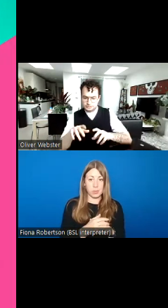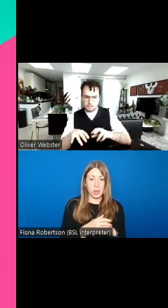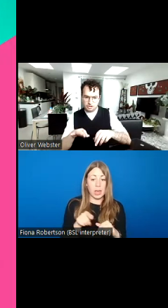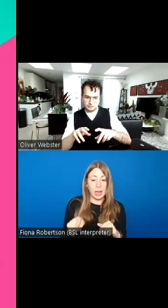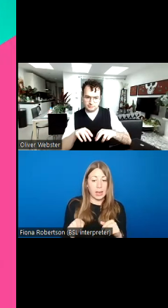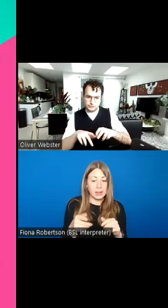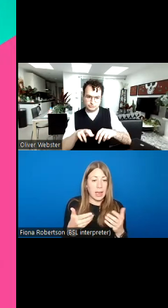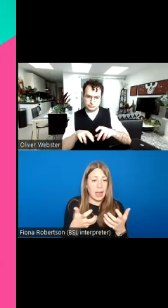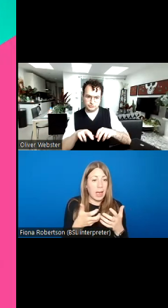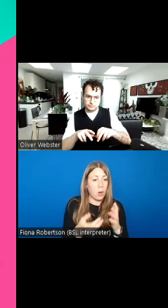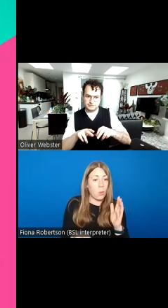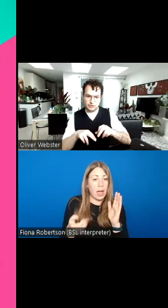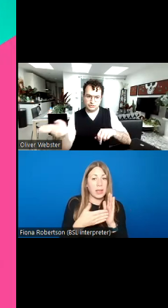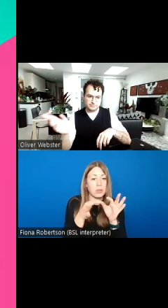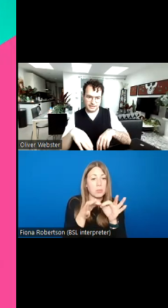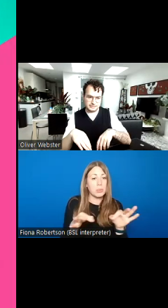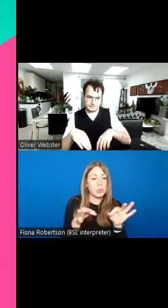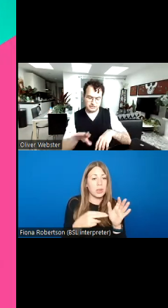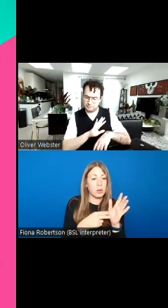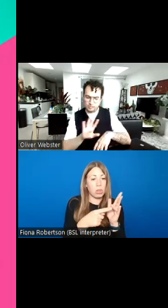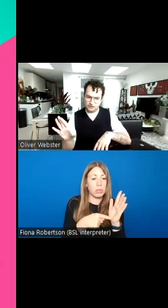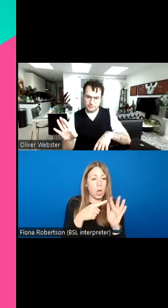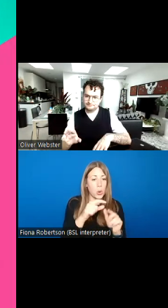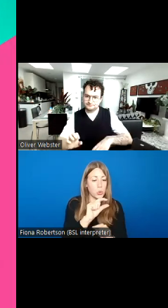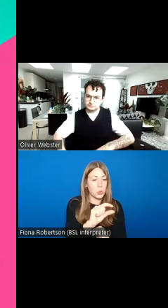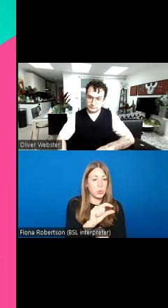and search musical note emoji and paste it in. It'll be fine.